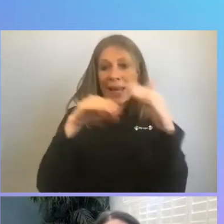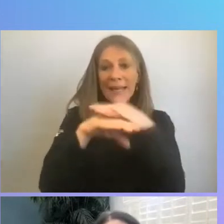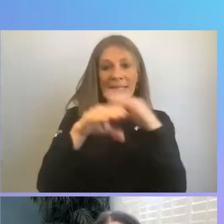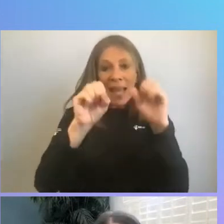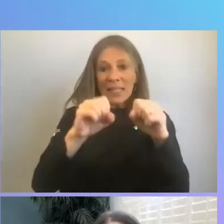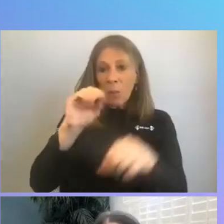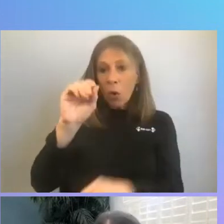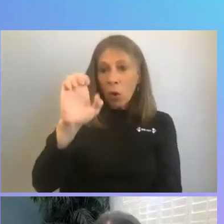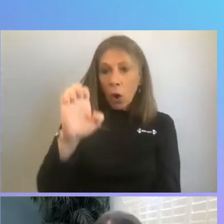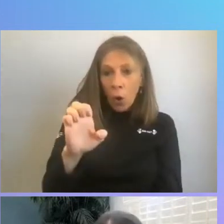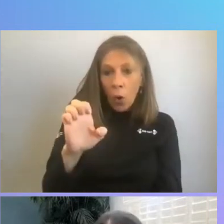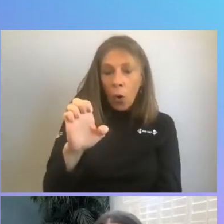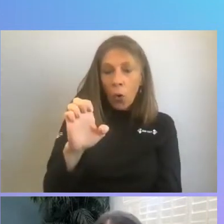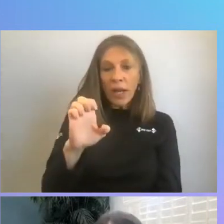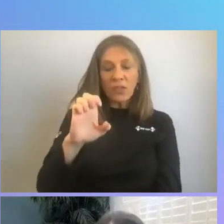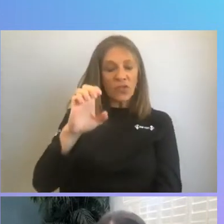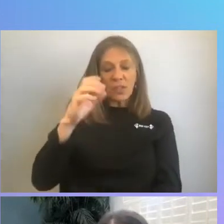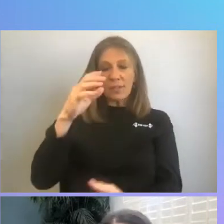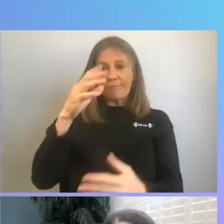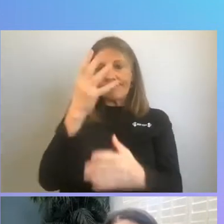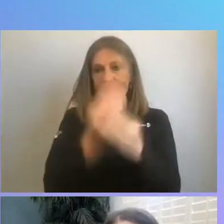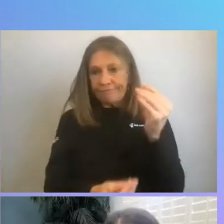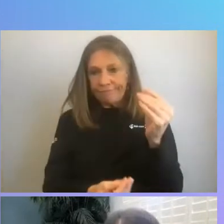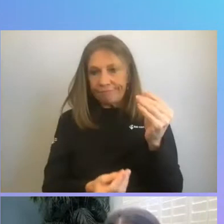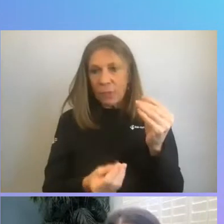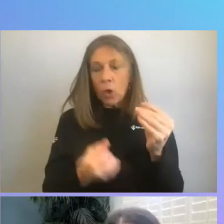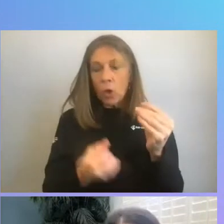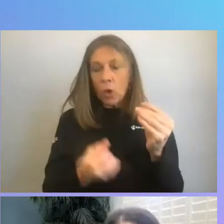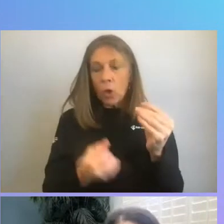slipped through. And so that reactive testing at the end is